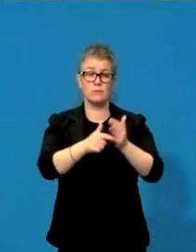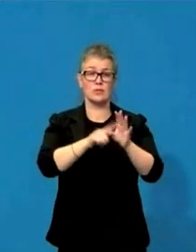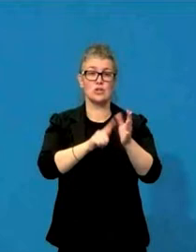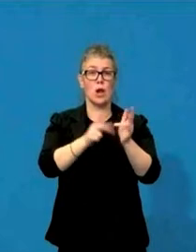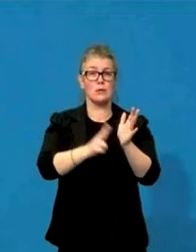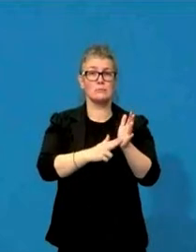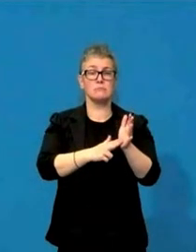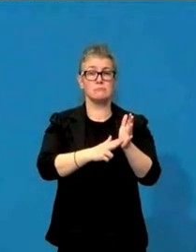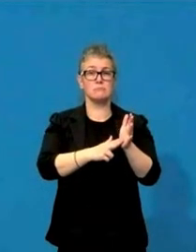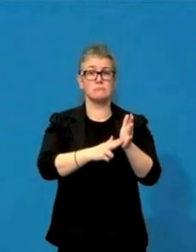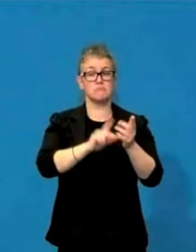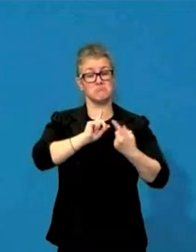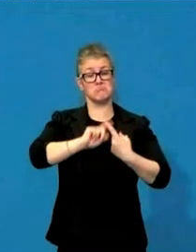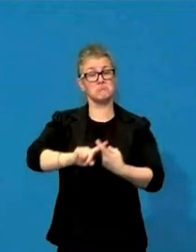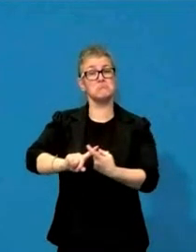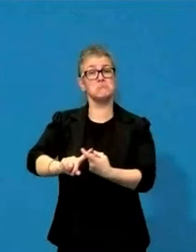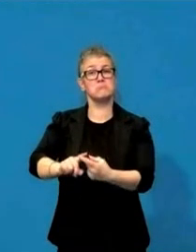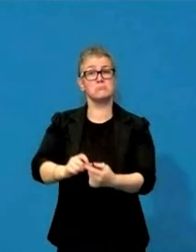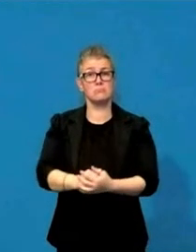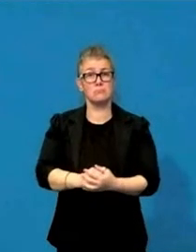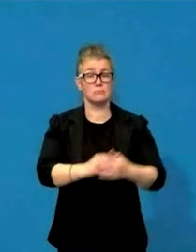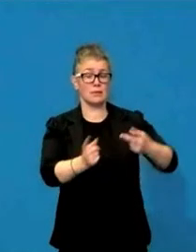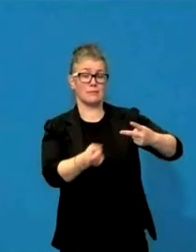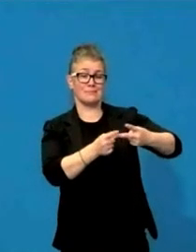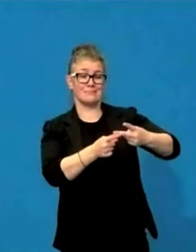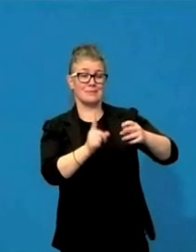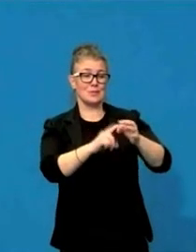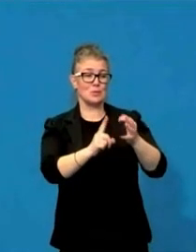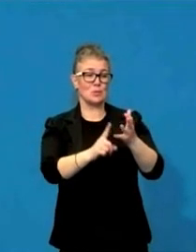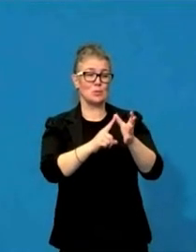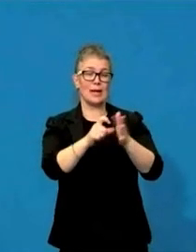And then the other young fella, Quaden, came to our care when he was 18 months old.